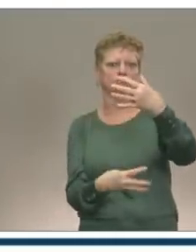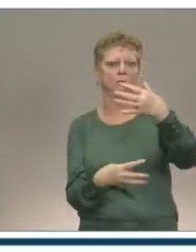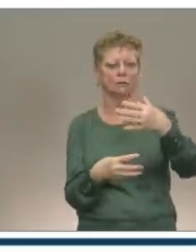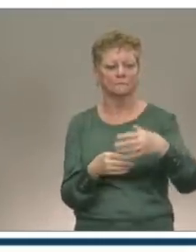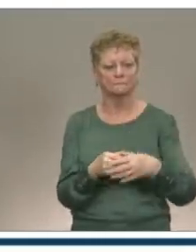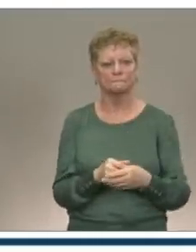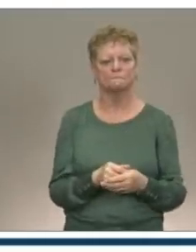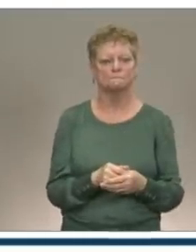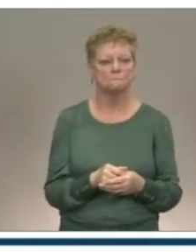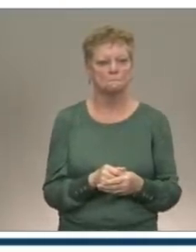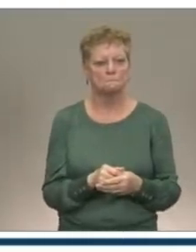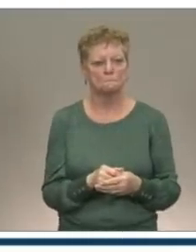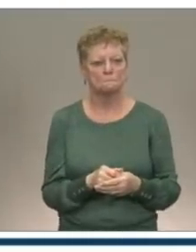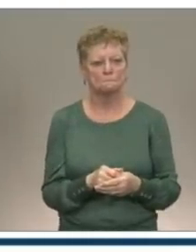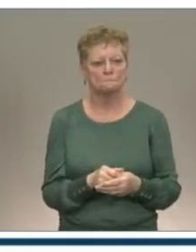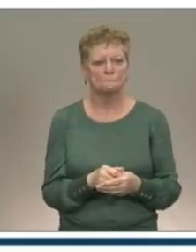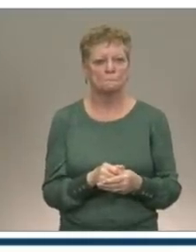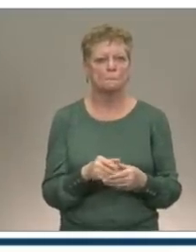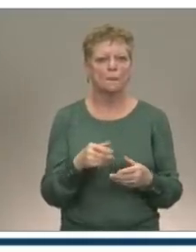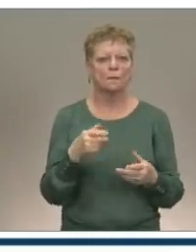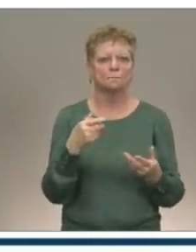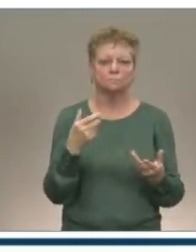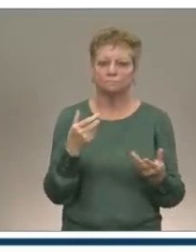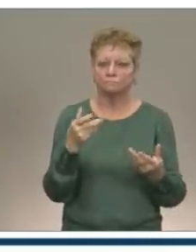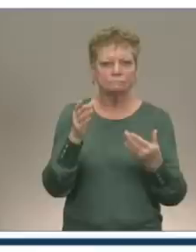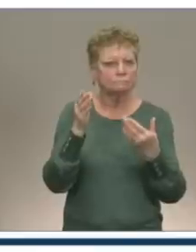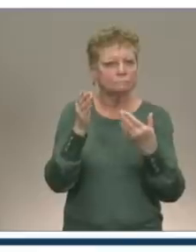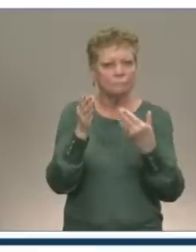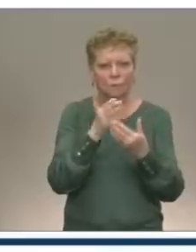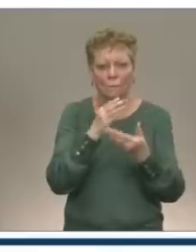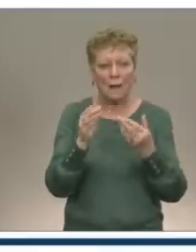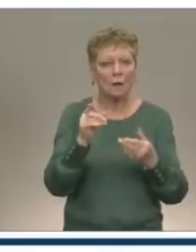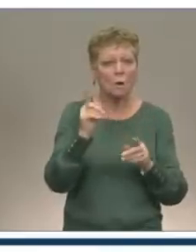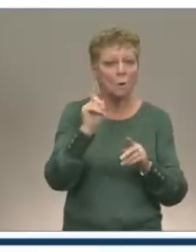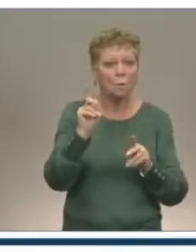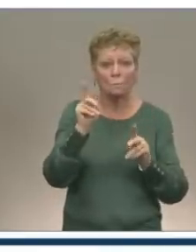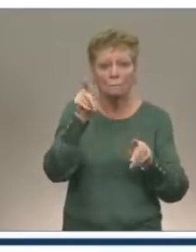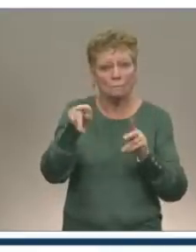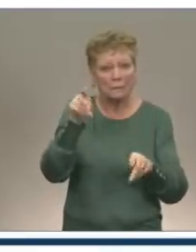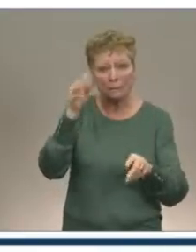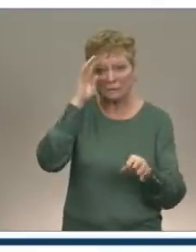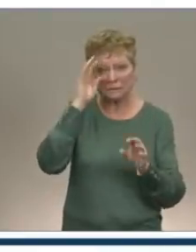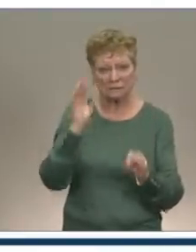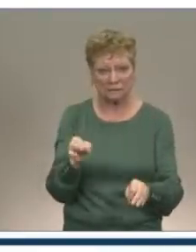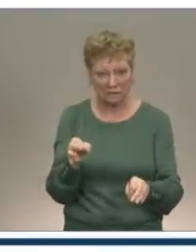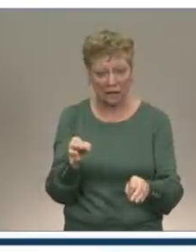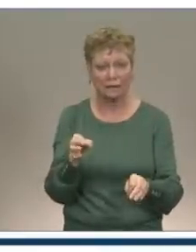ask that that people regardless of the choice they make are treated with with care and kindness that